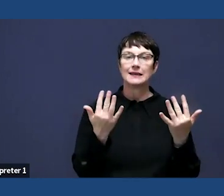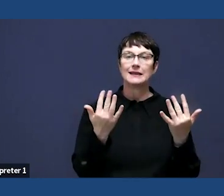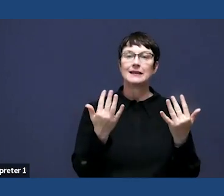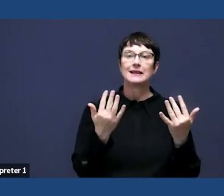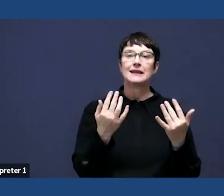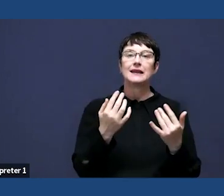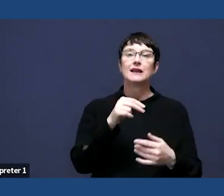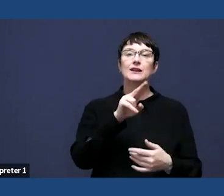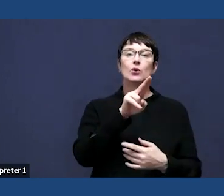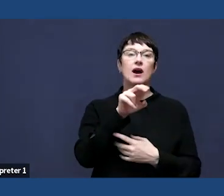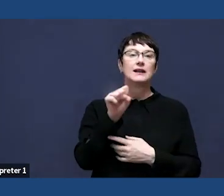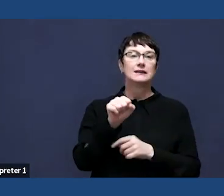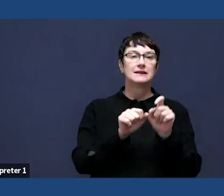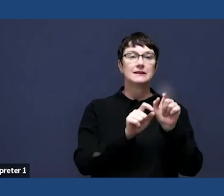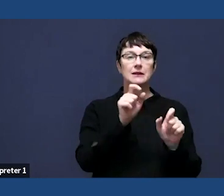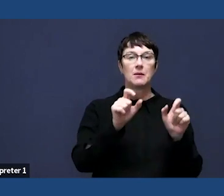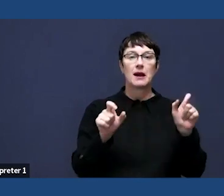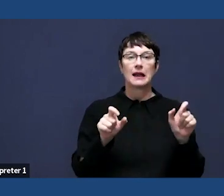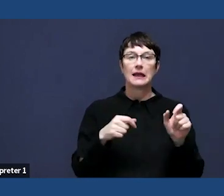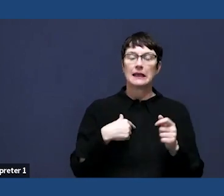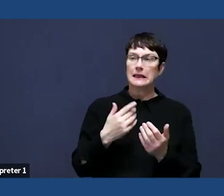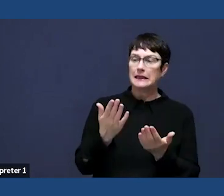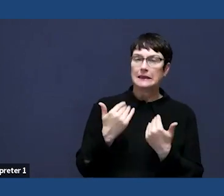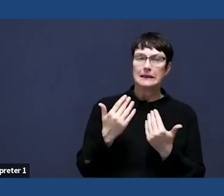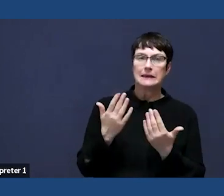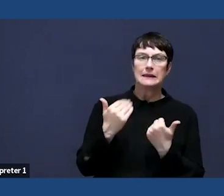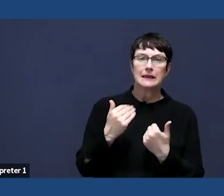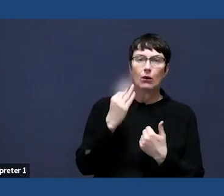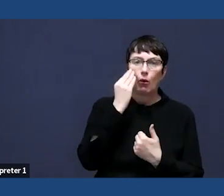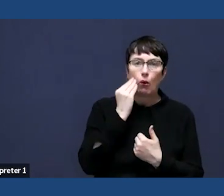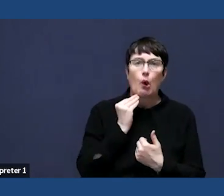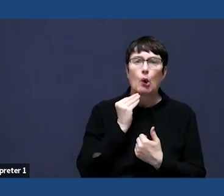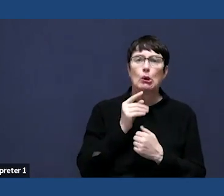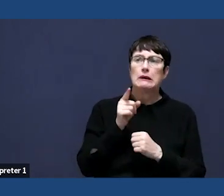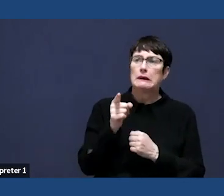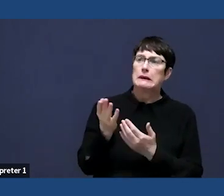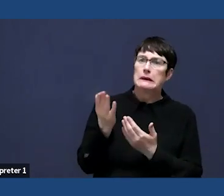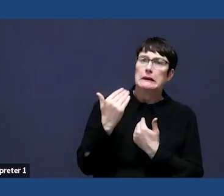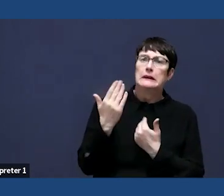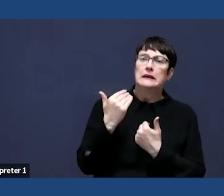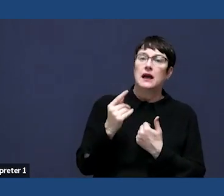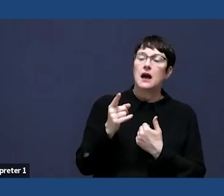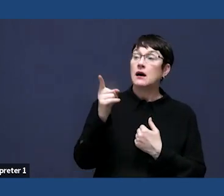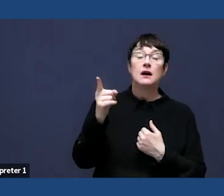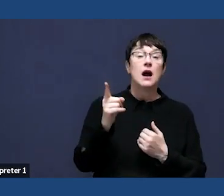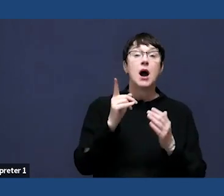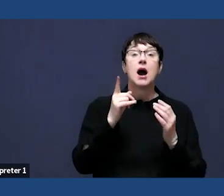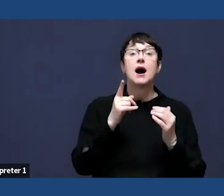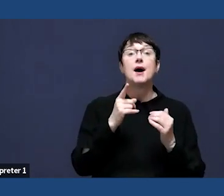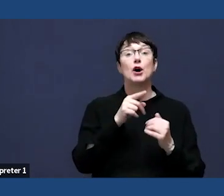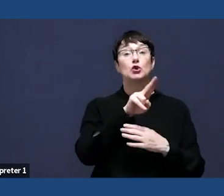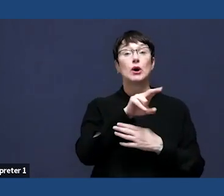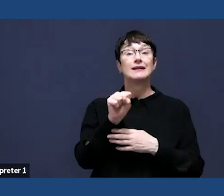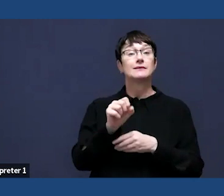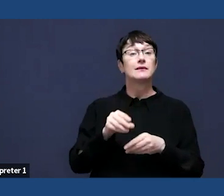And ended up not getting the COVID vaccine because they couldn't sign up for it. Some probably died because of that.